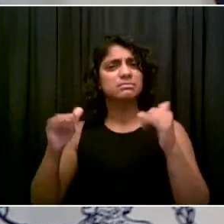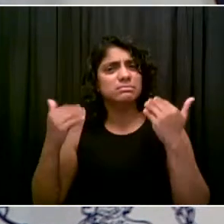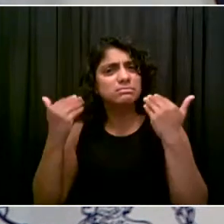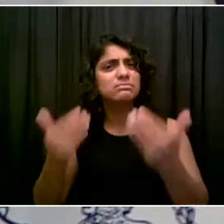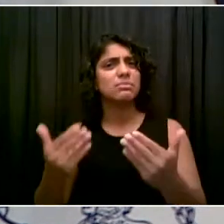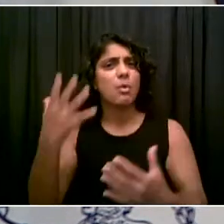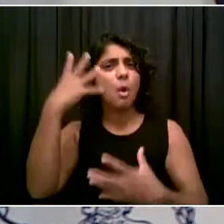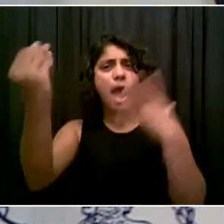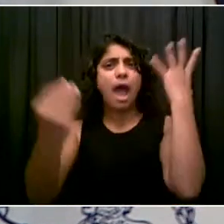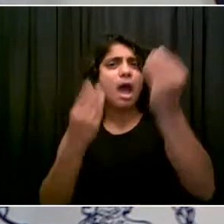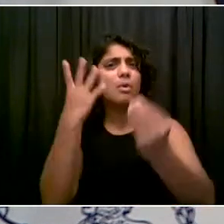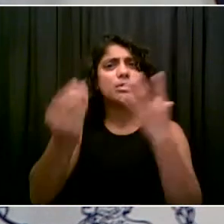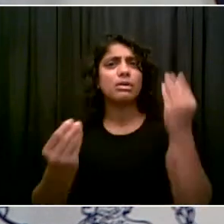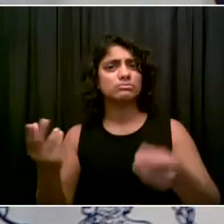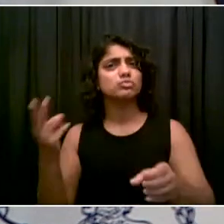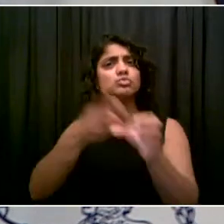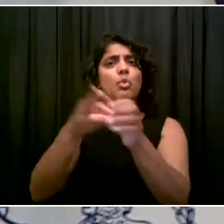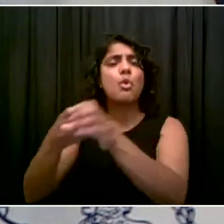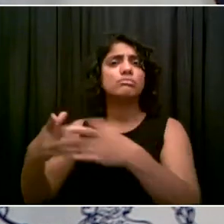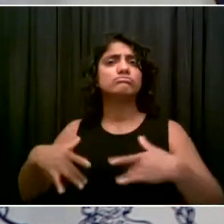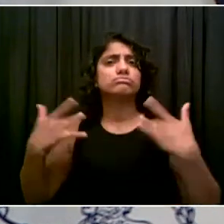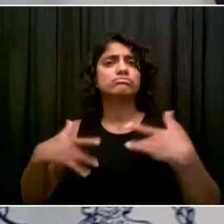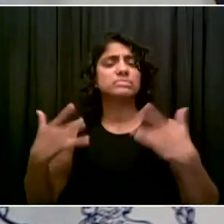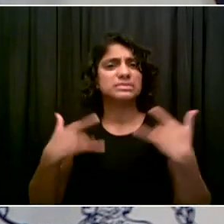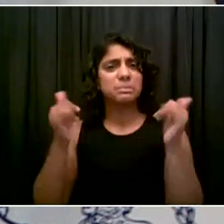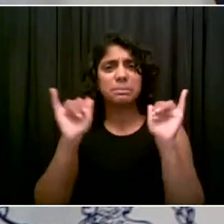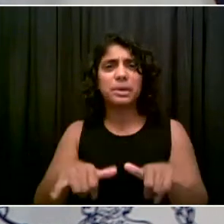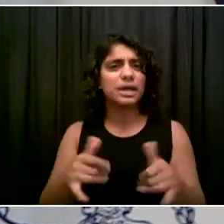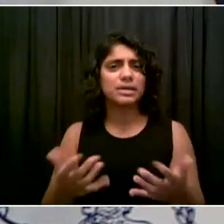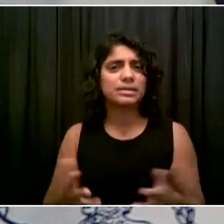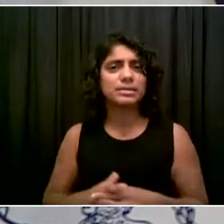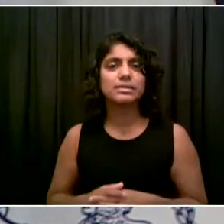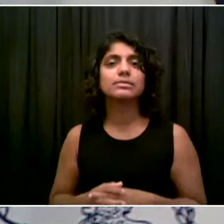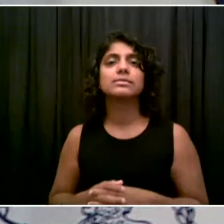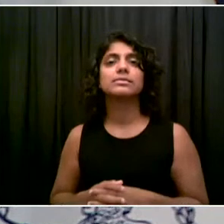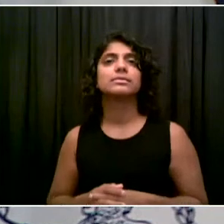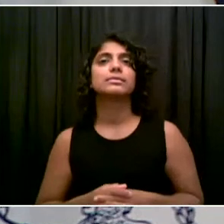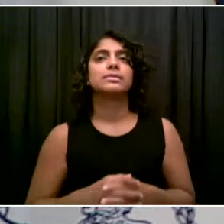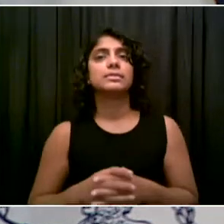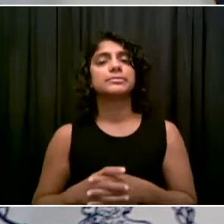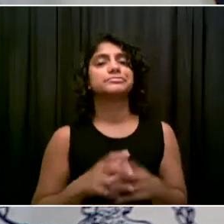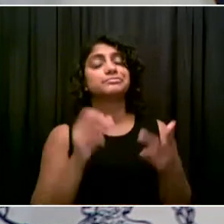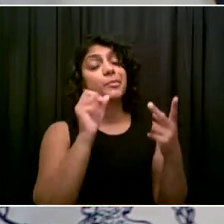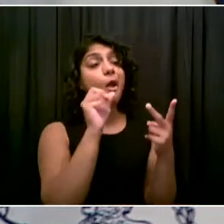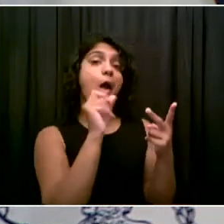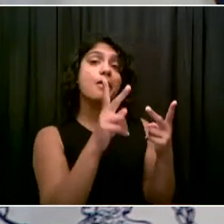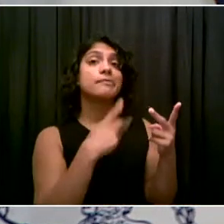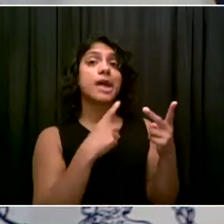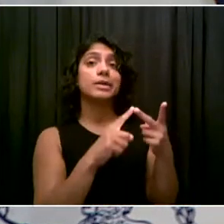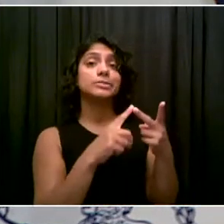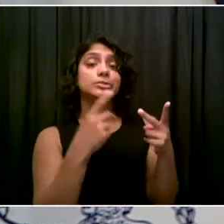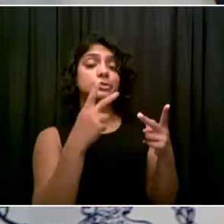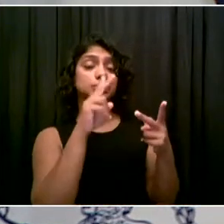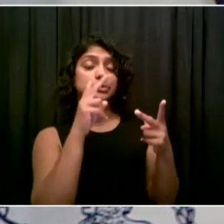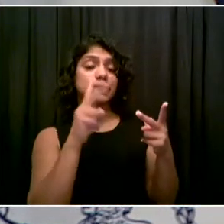PEOPLE WHO SAW US THROUGH AND I THINK WE WILL HAVE A GREAT RECEPTION AND IT WILL BE AN HISTORIC MOMENT, ANYWAY YOU SLICE